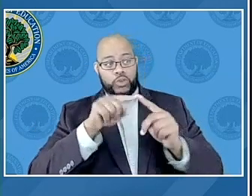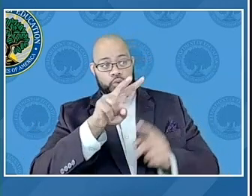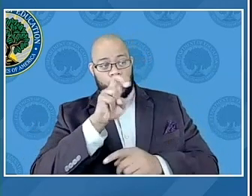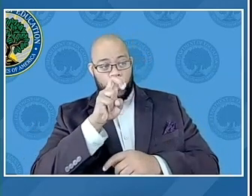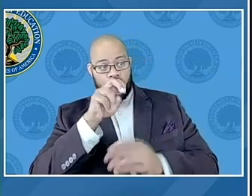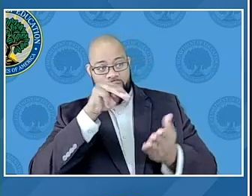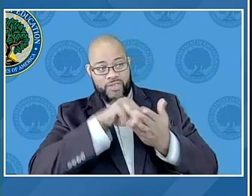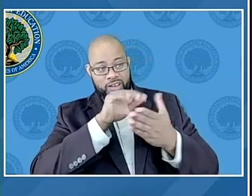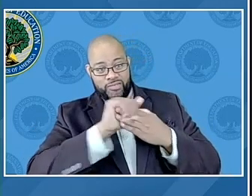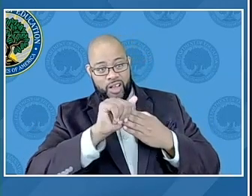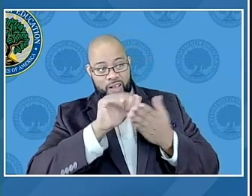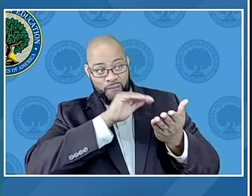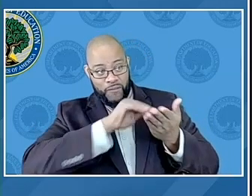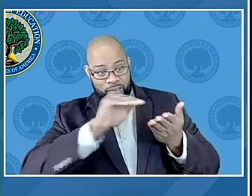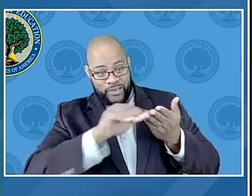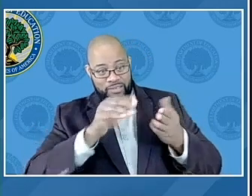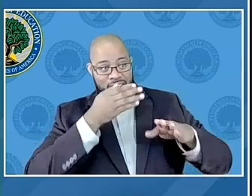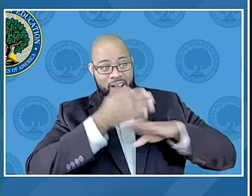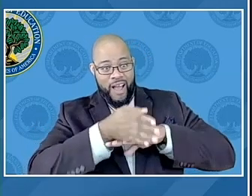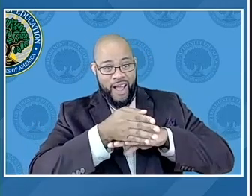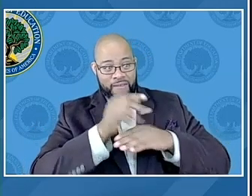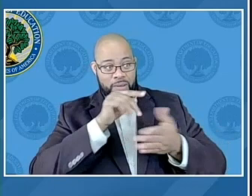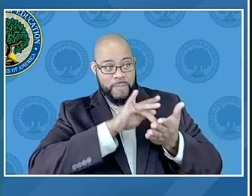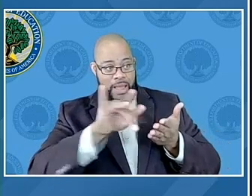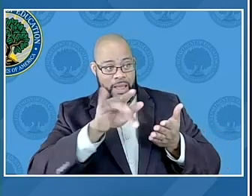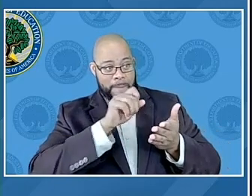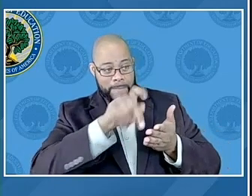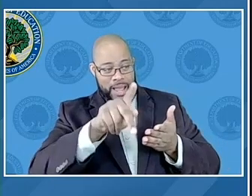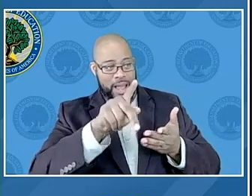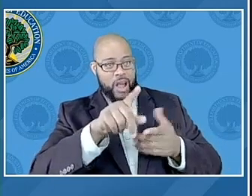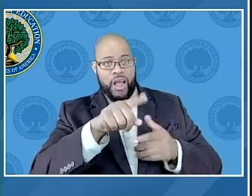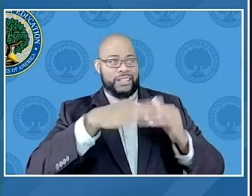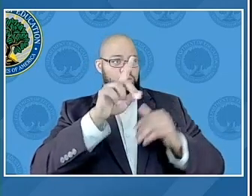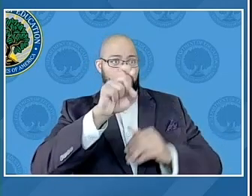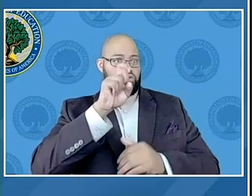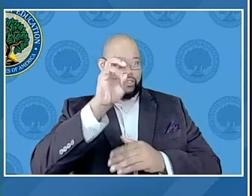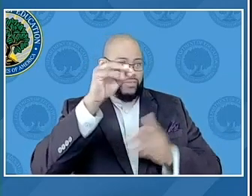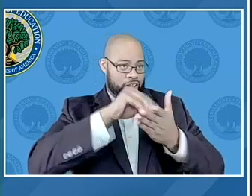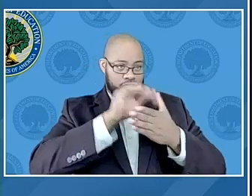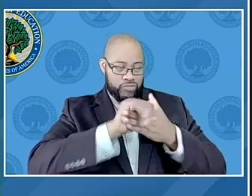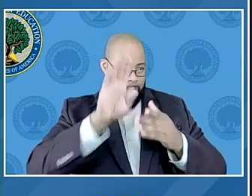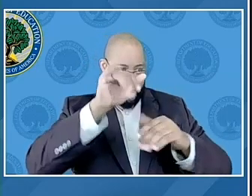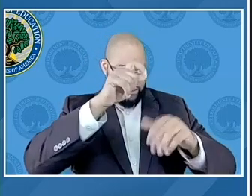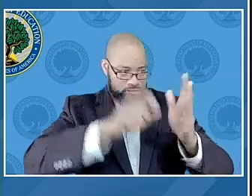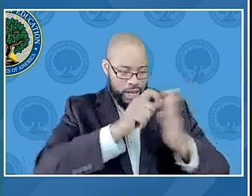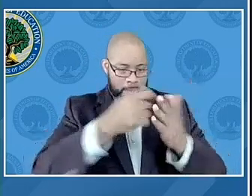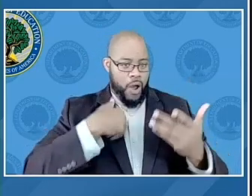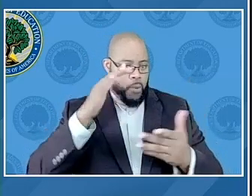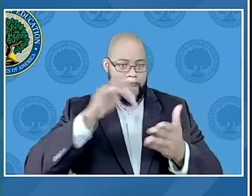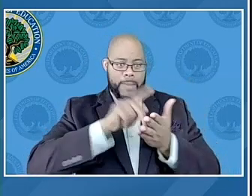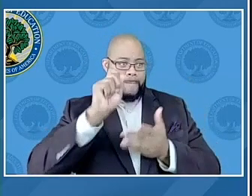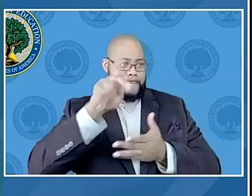forgiveness after paying back at least $160,000 by that point, so I'll have paid back at least what I owe.